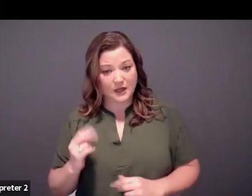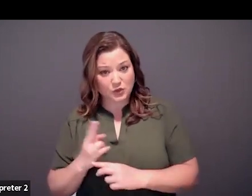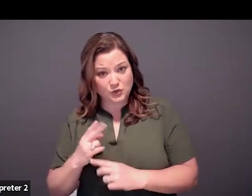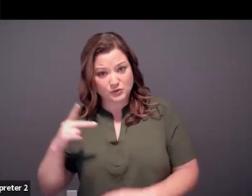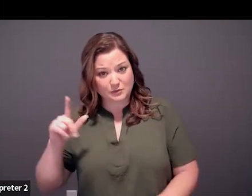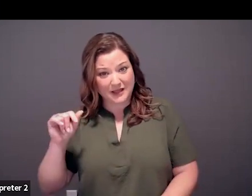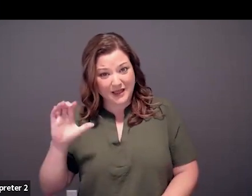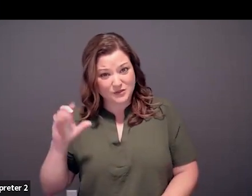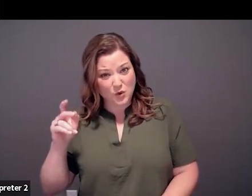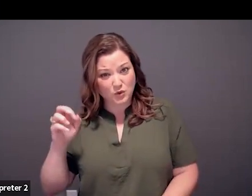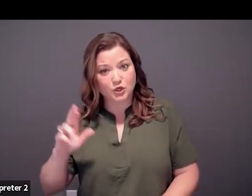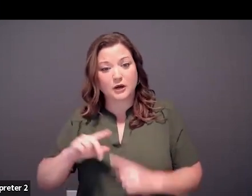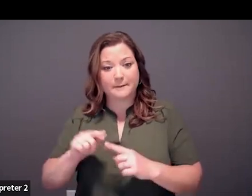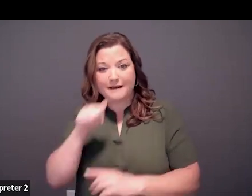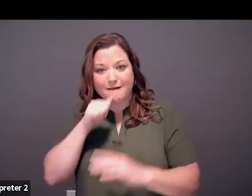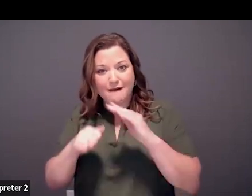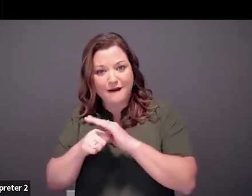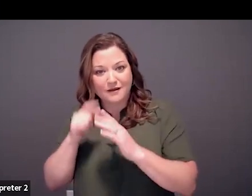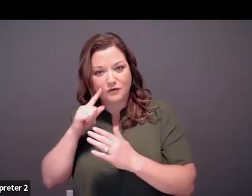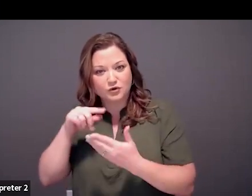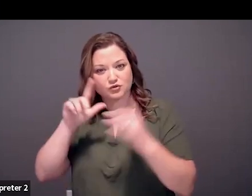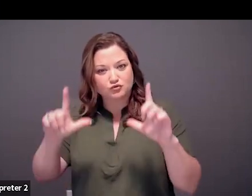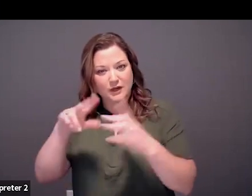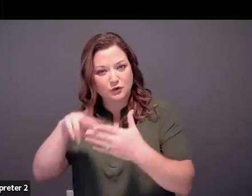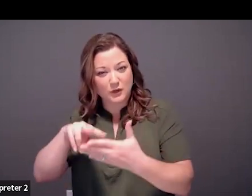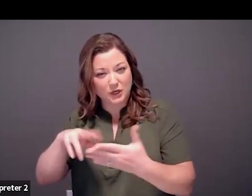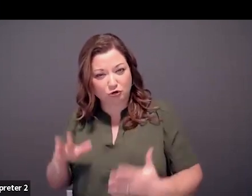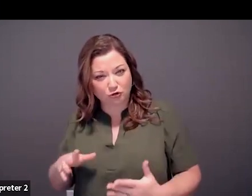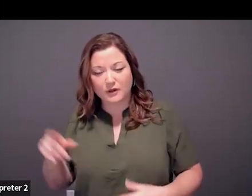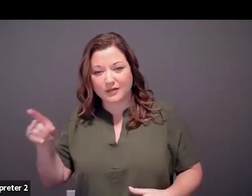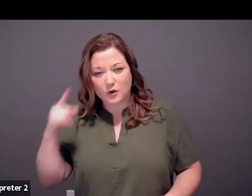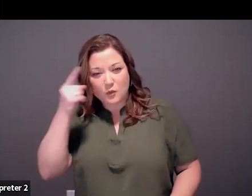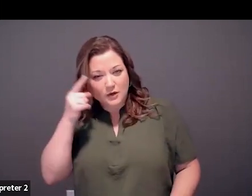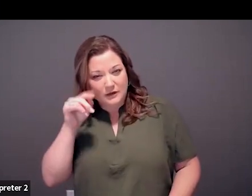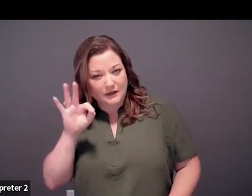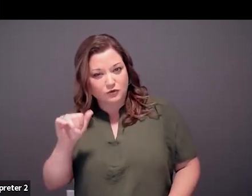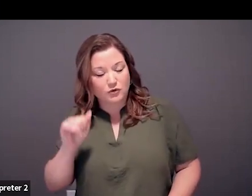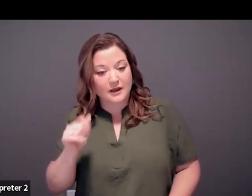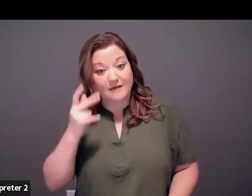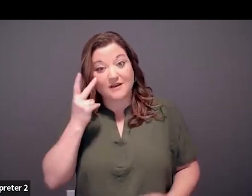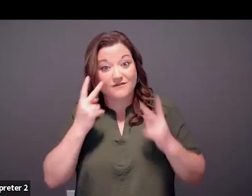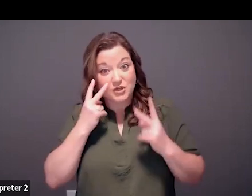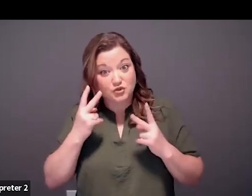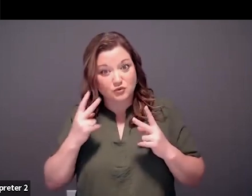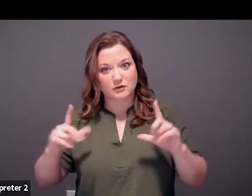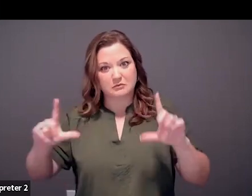reader because it causes confusion for screen reader users? They're wondering, could you just have visual placeholder text, which wouldn't--